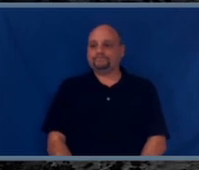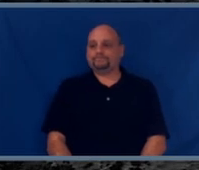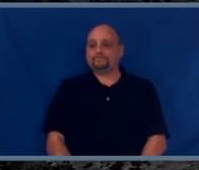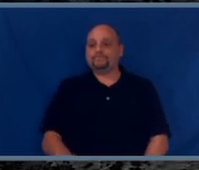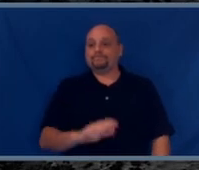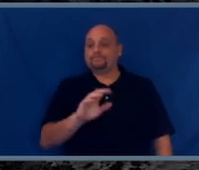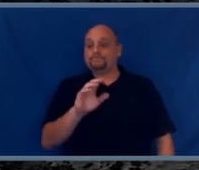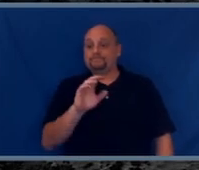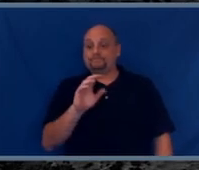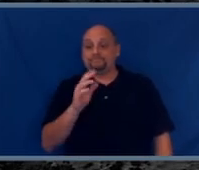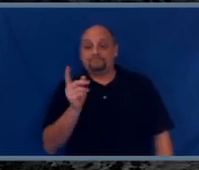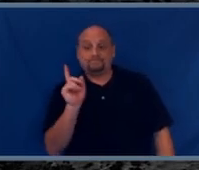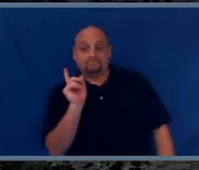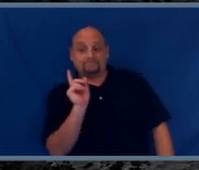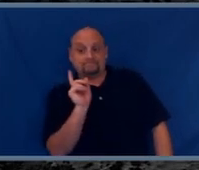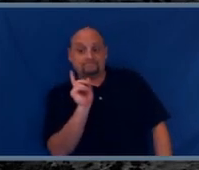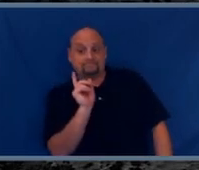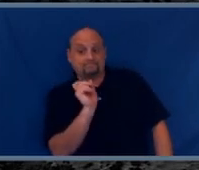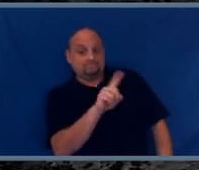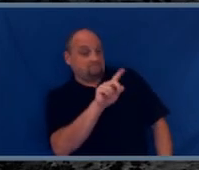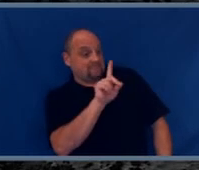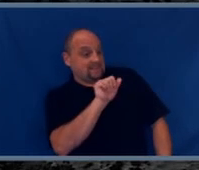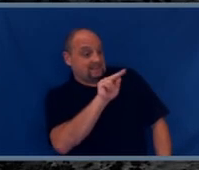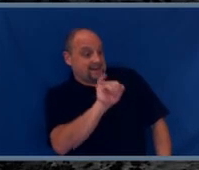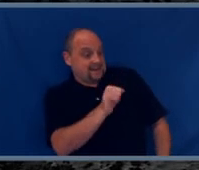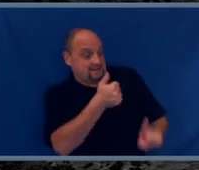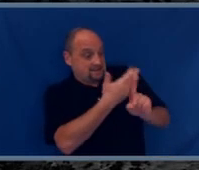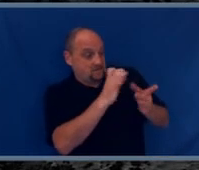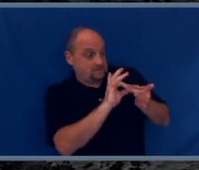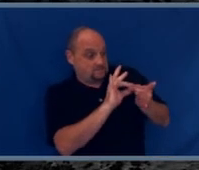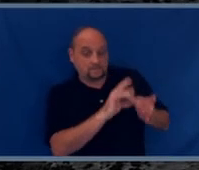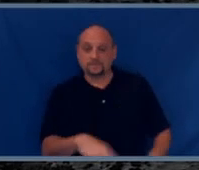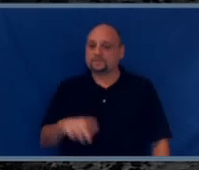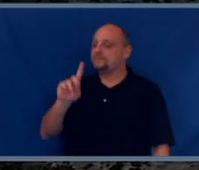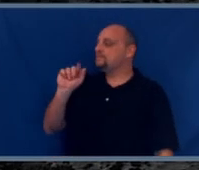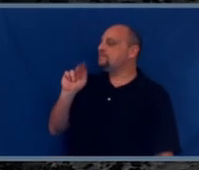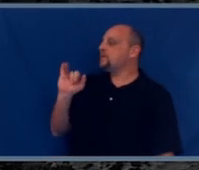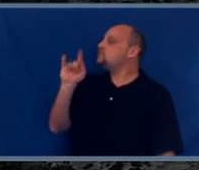DANNY, CAN YOU TALK ABOUT THAT A LITTLE BIT. YES, I CAN EXPLAIN THAT.